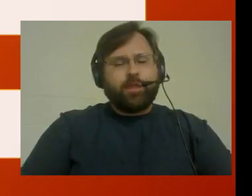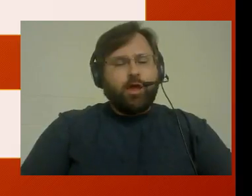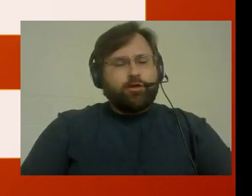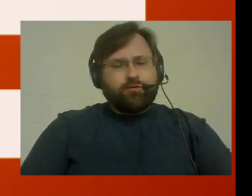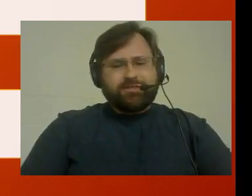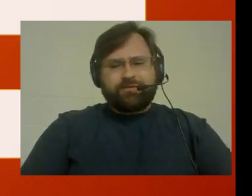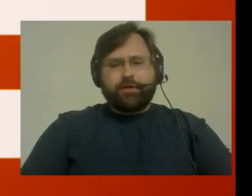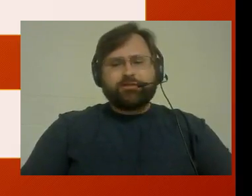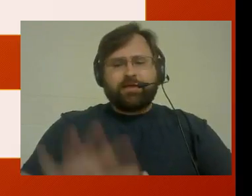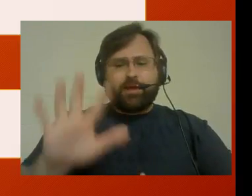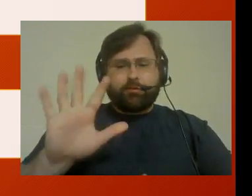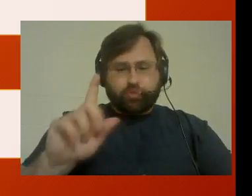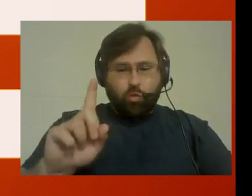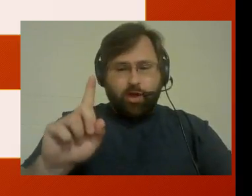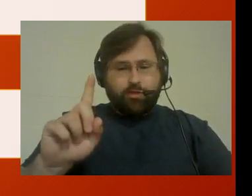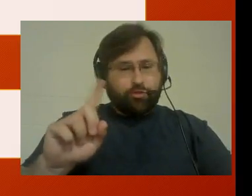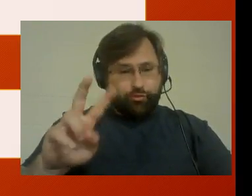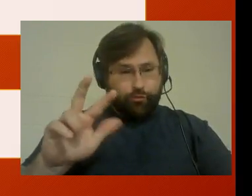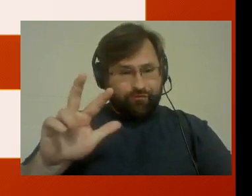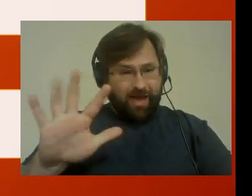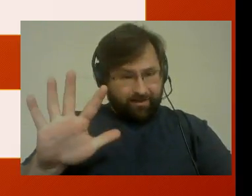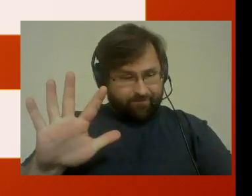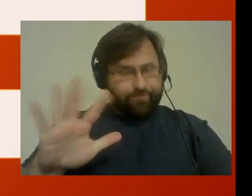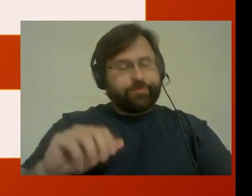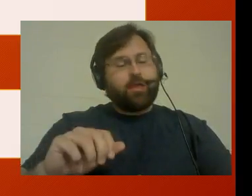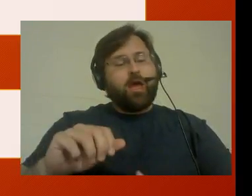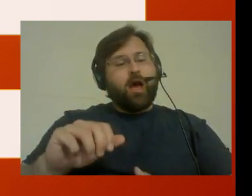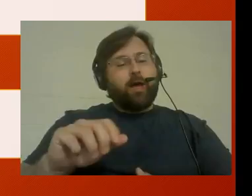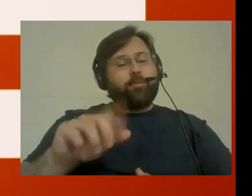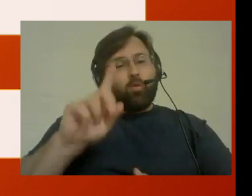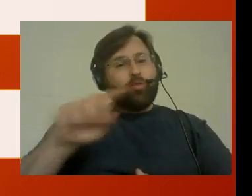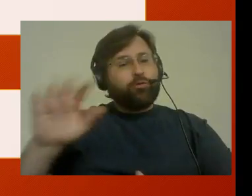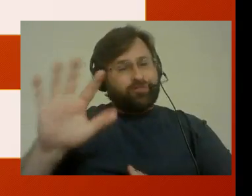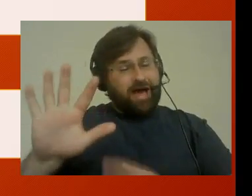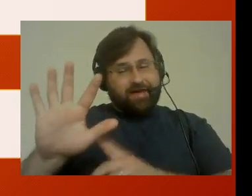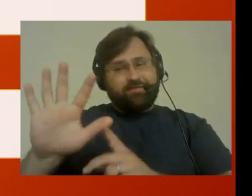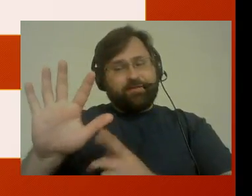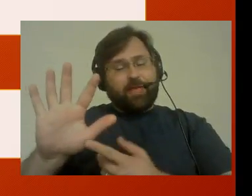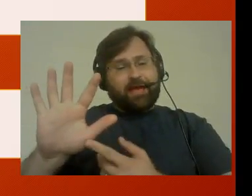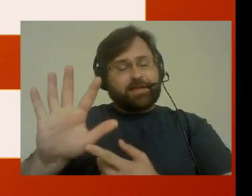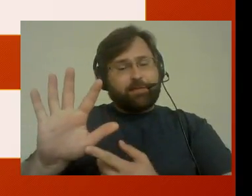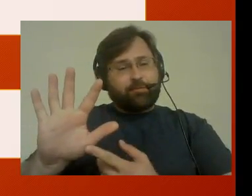you first have to understand the numbers 1- 5 as a numbering